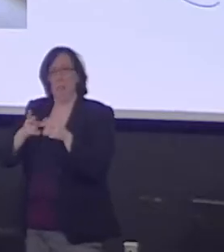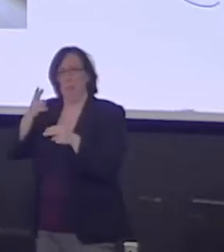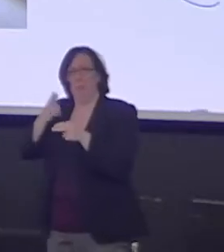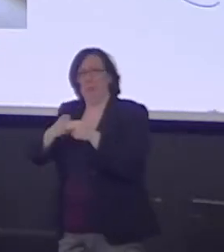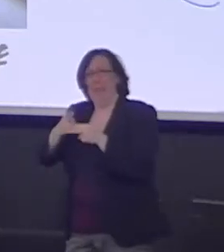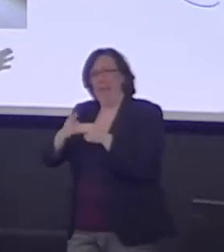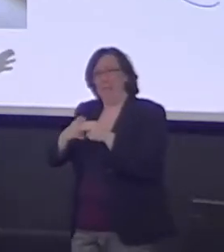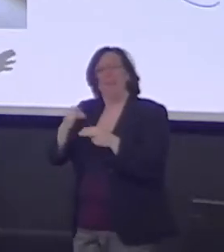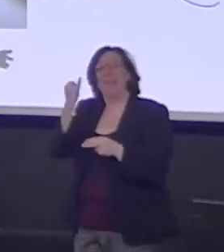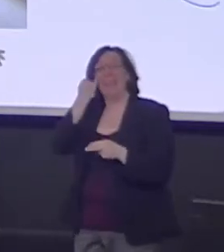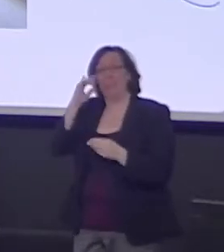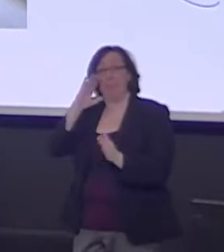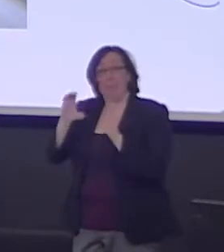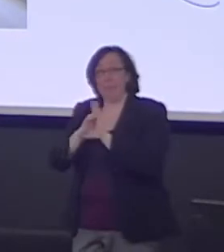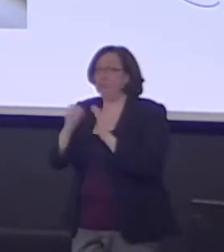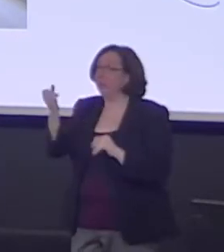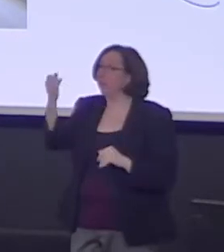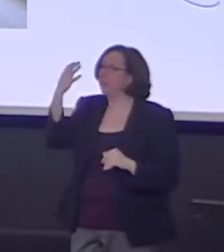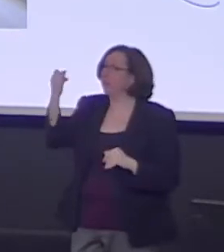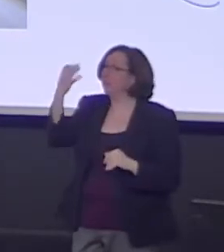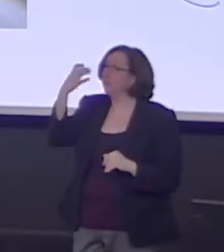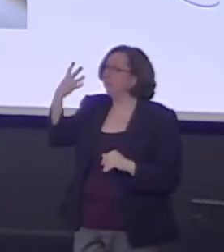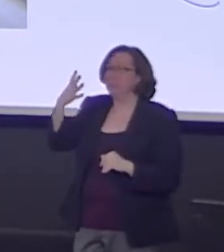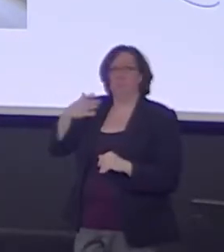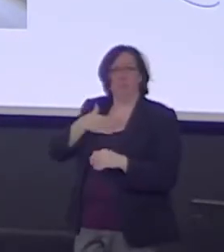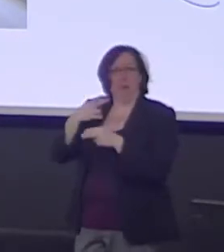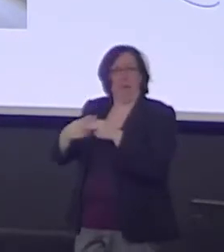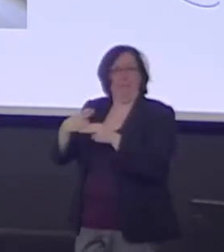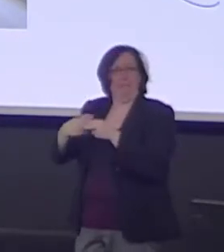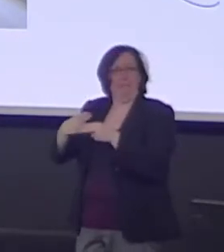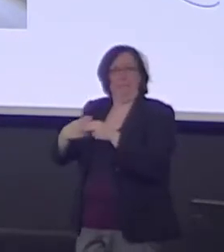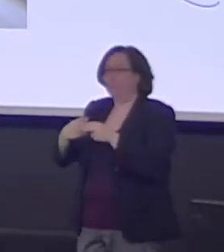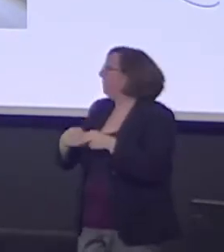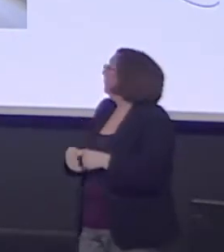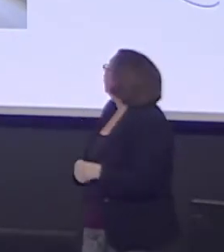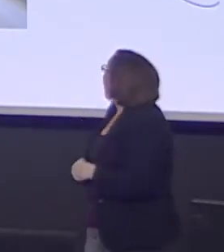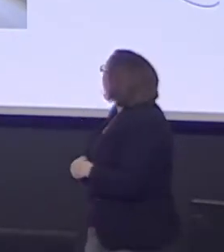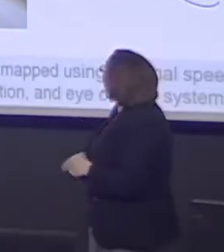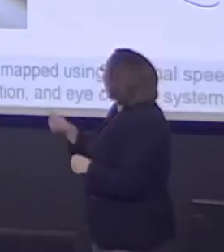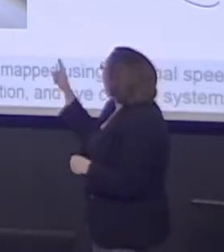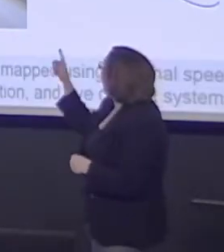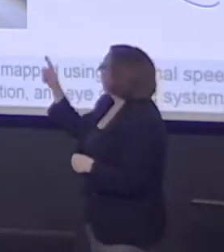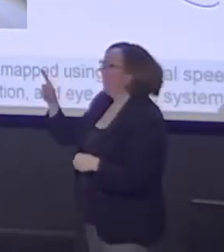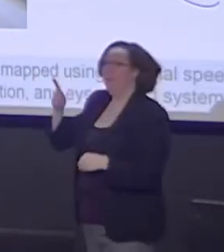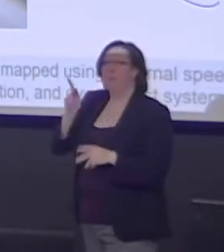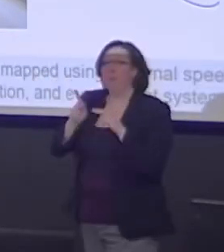that we present to them through the mirror in the bore. And when we do that,